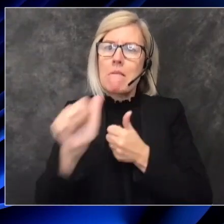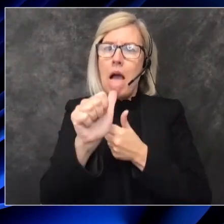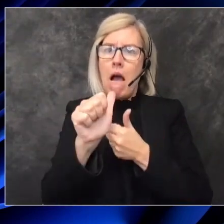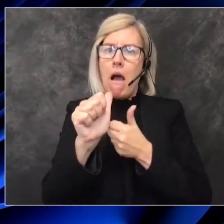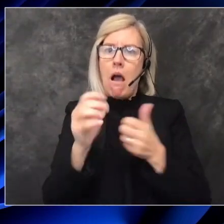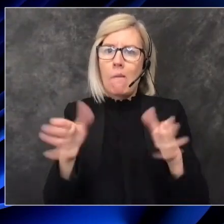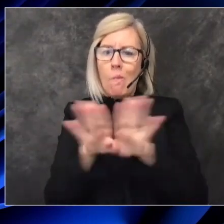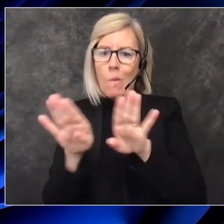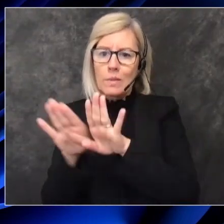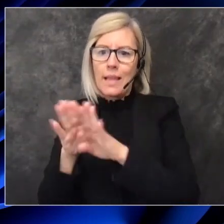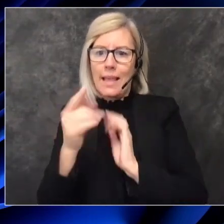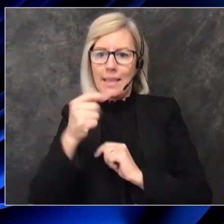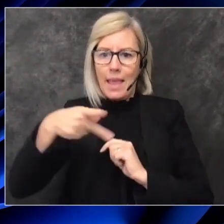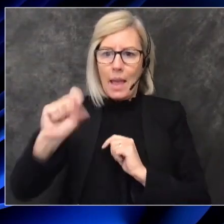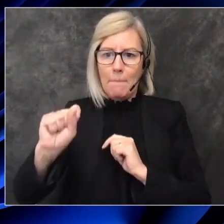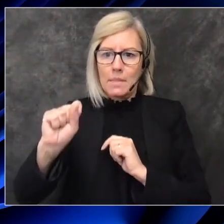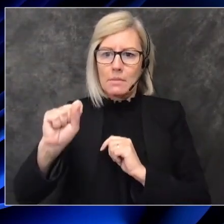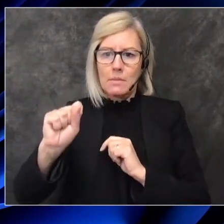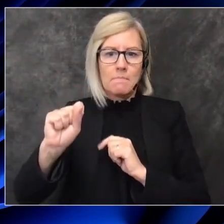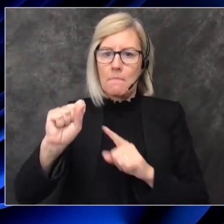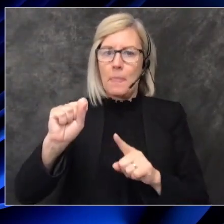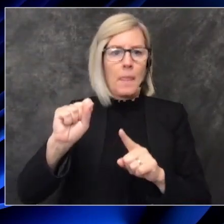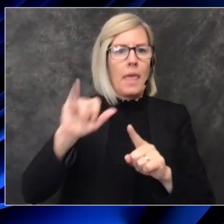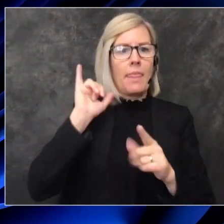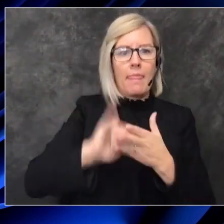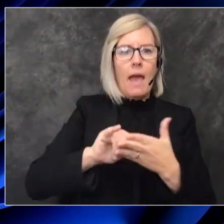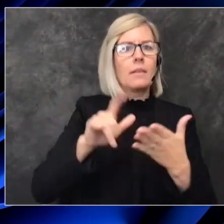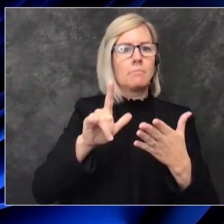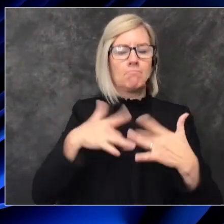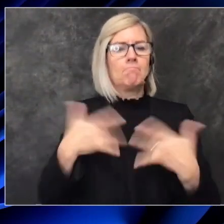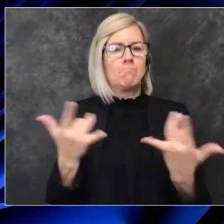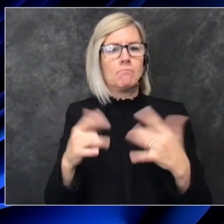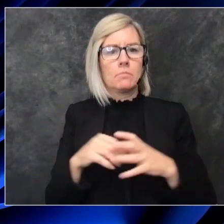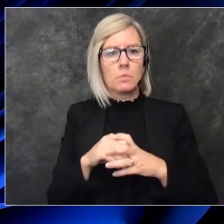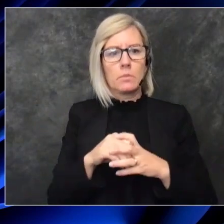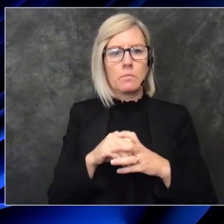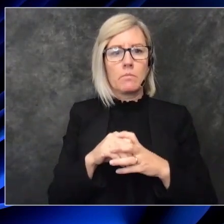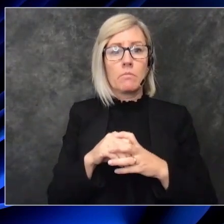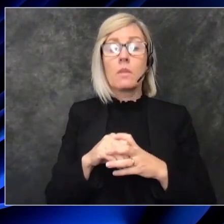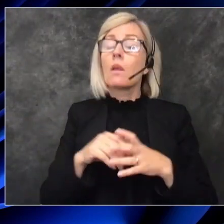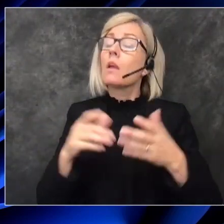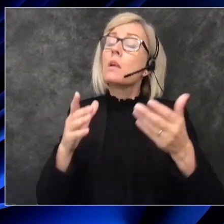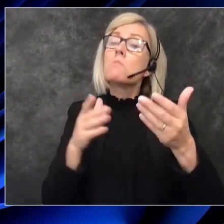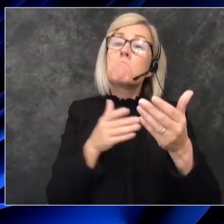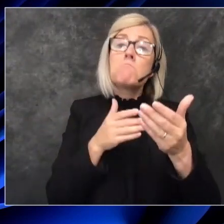that the delight across the board. That tells you a designer, no matter what your abilities are to be